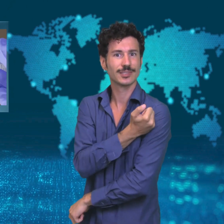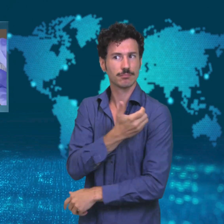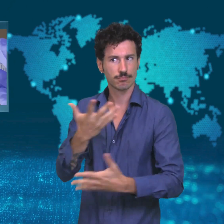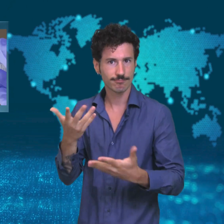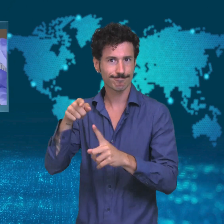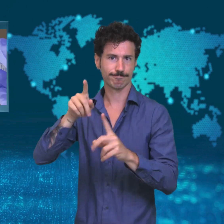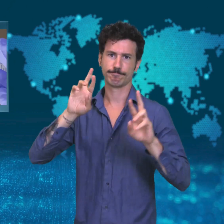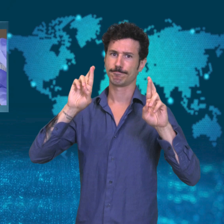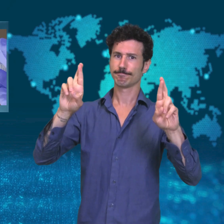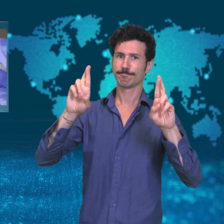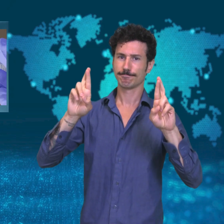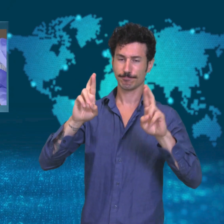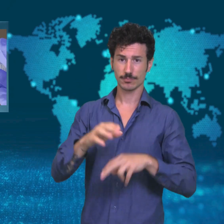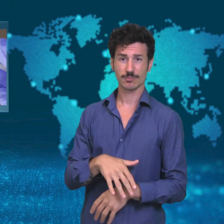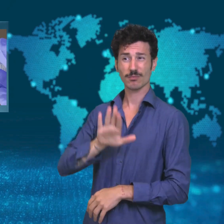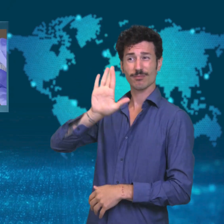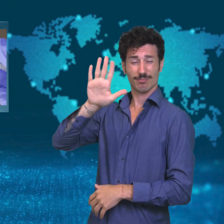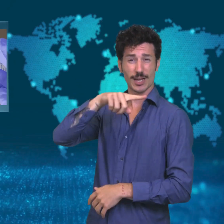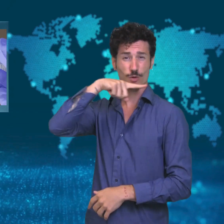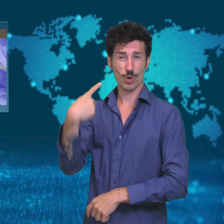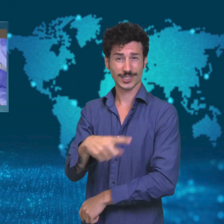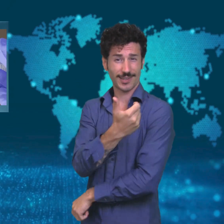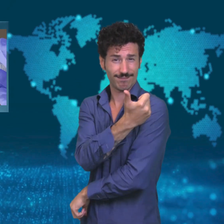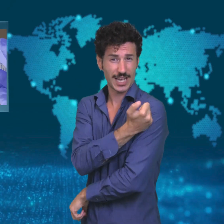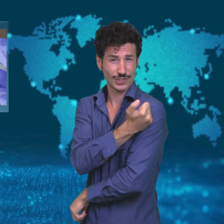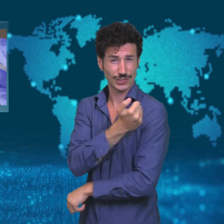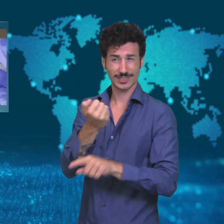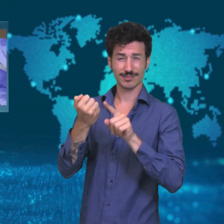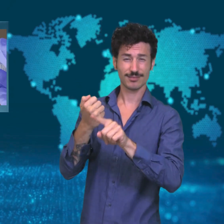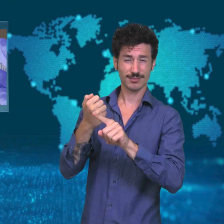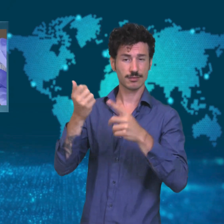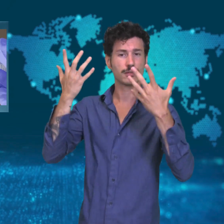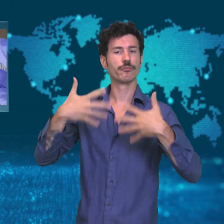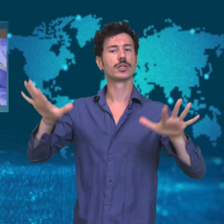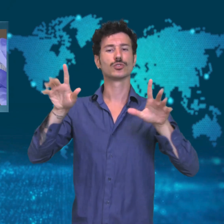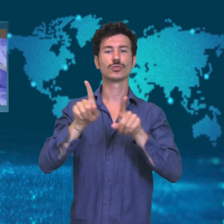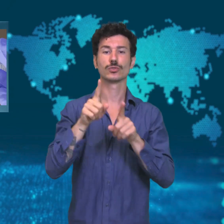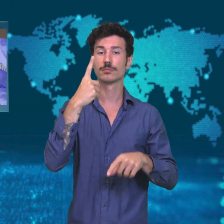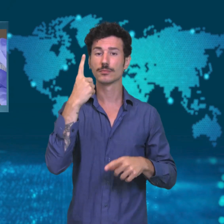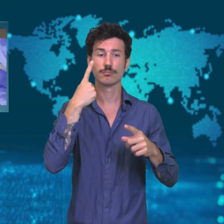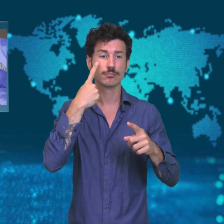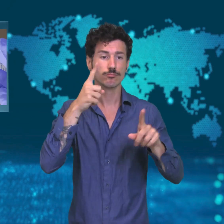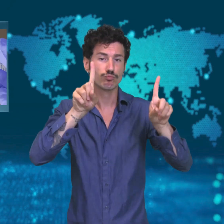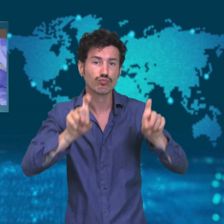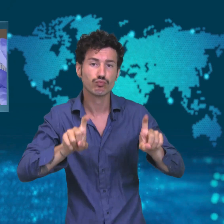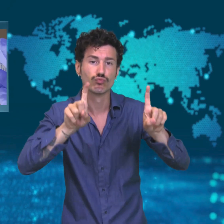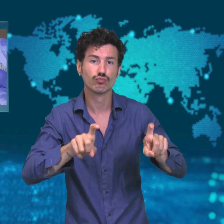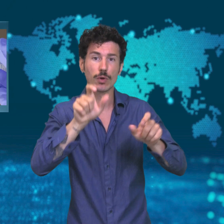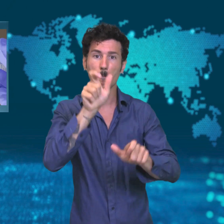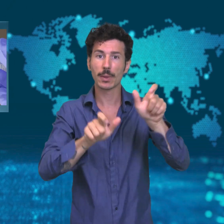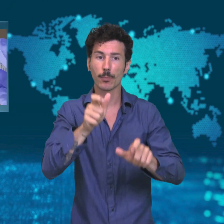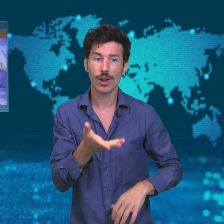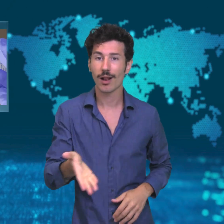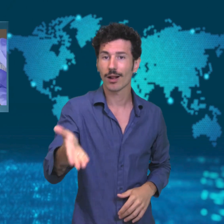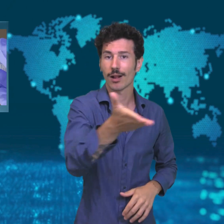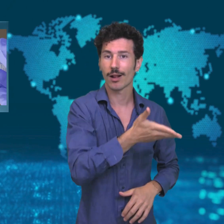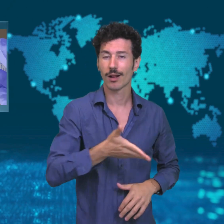The vaccine has completed human trials of around 20 people and